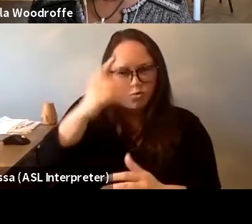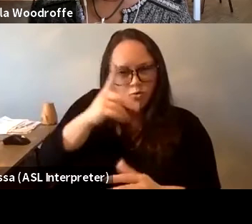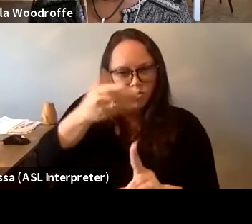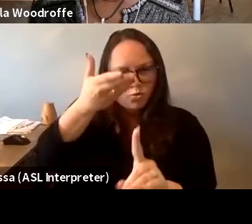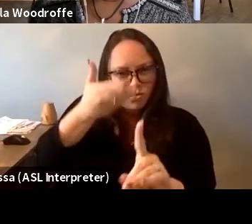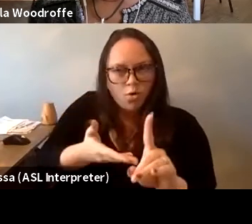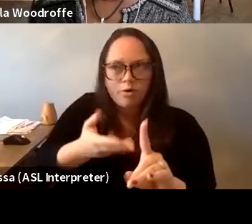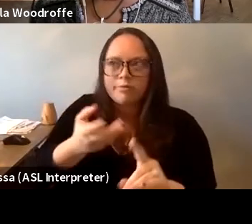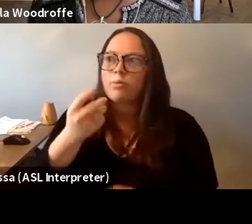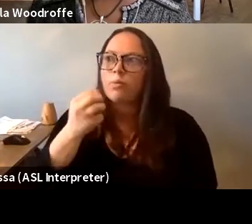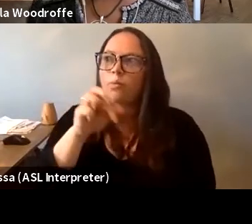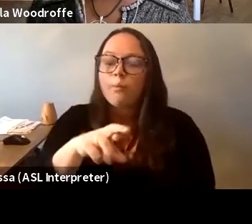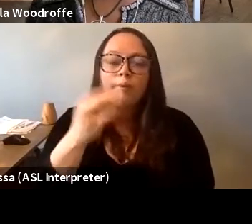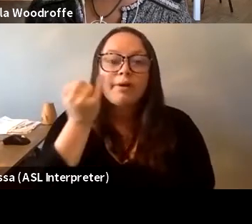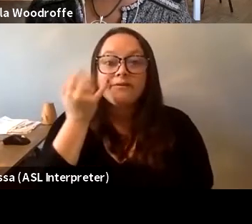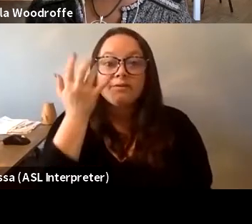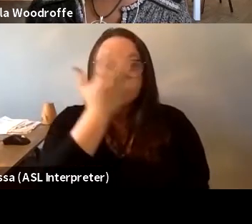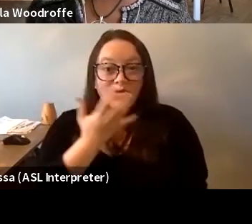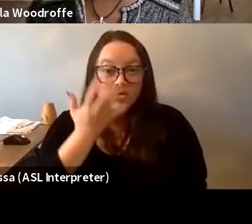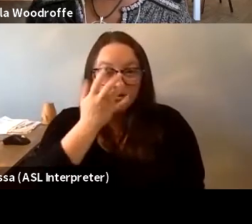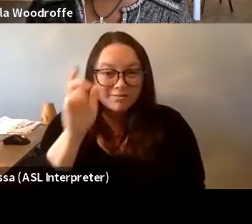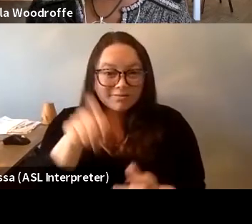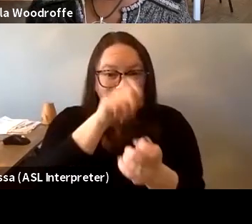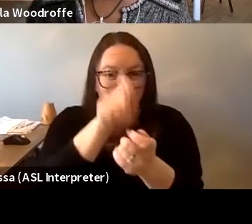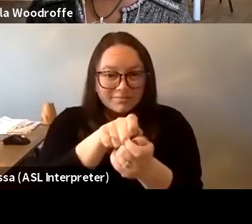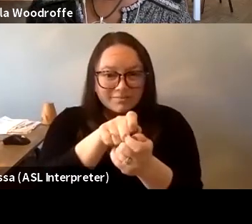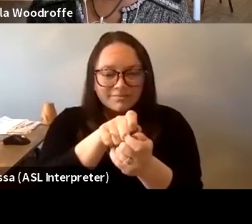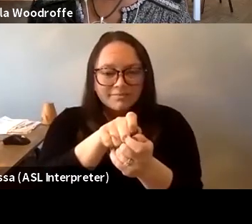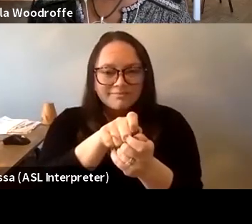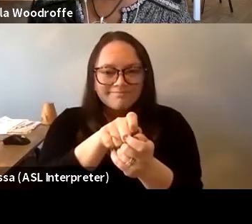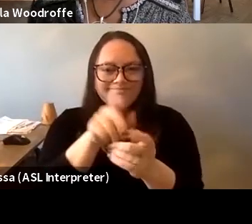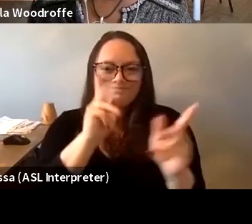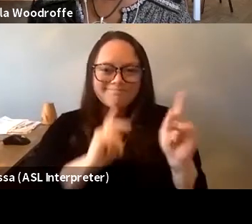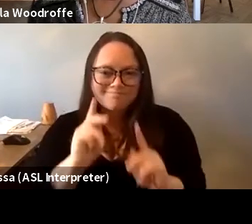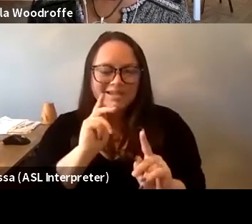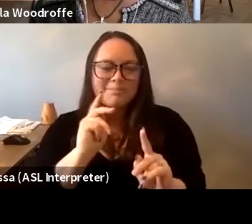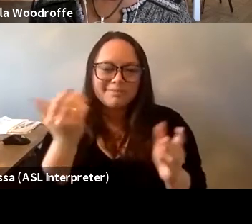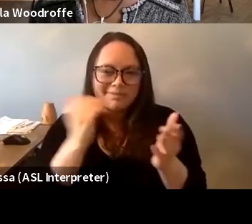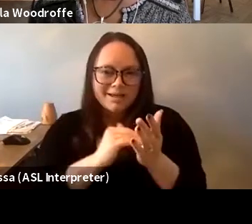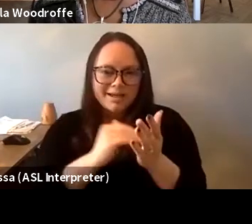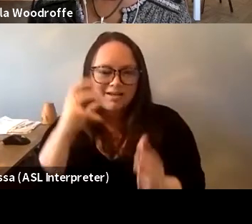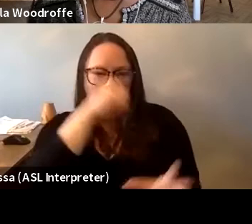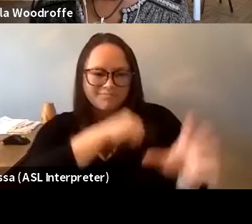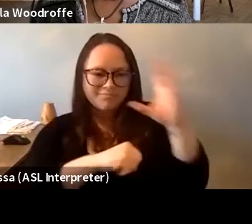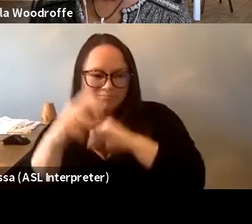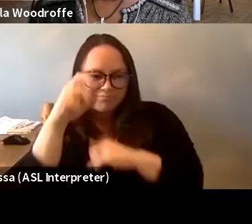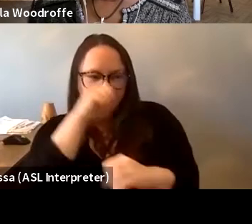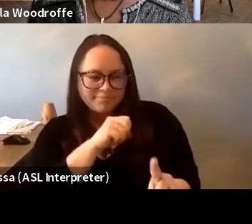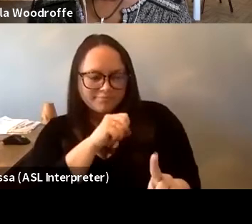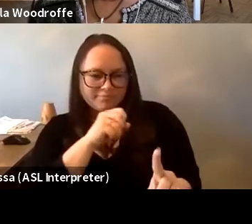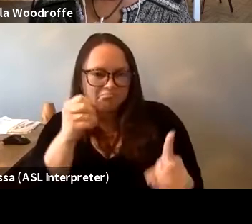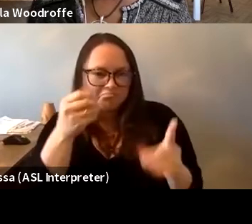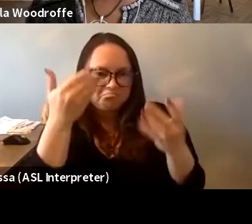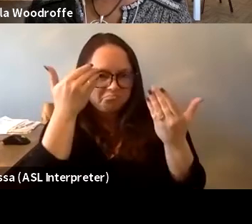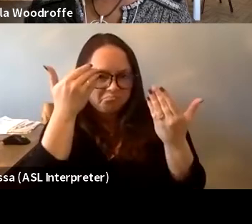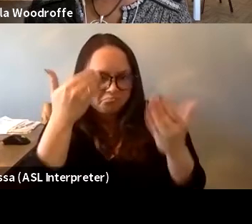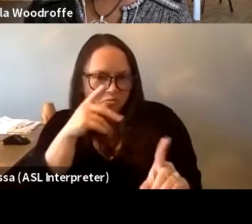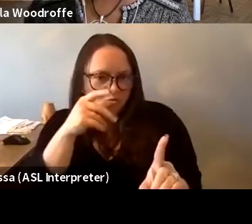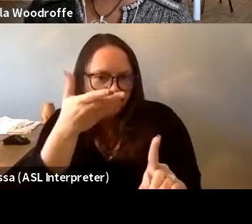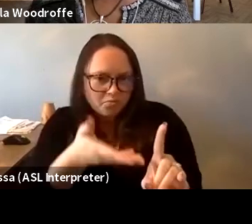way, people make assumptions before they get to know you. And